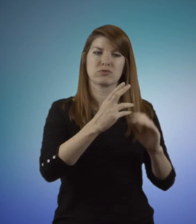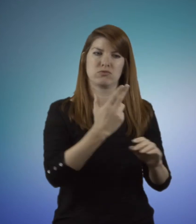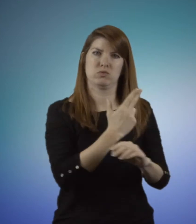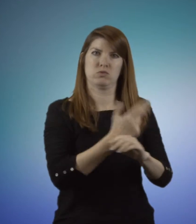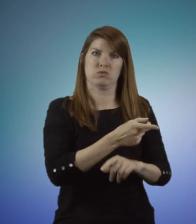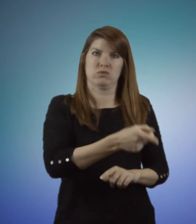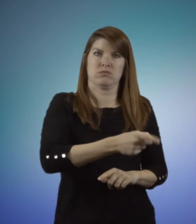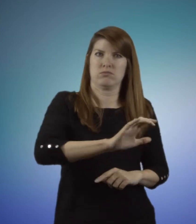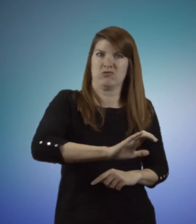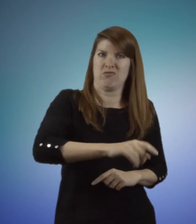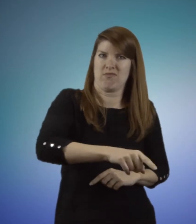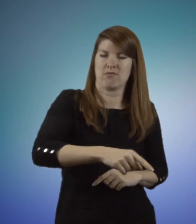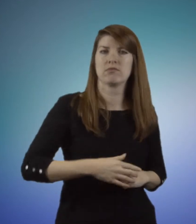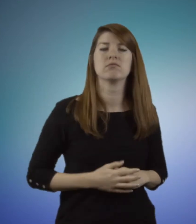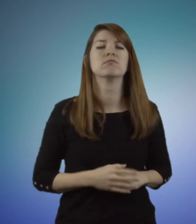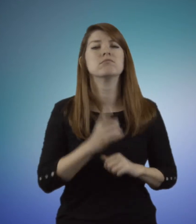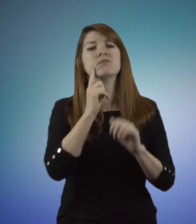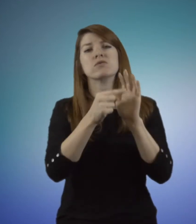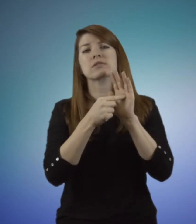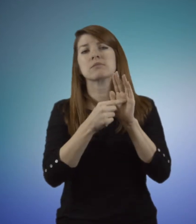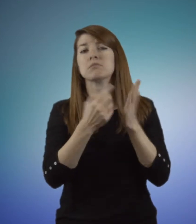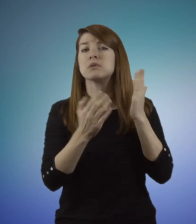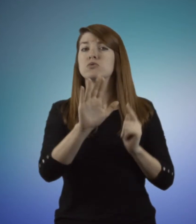of languages and communication modes used by your child.